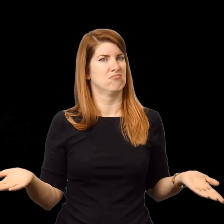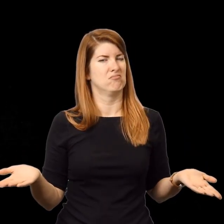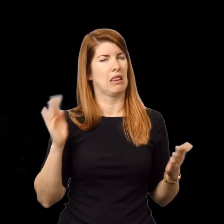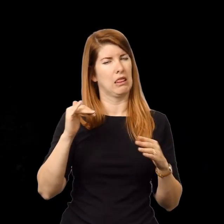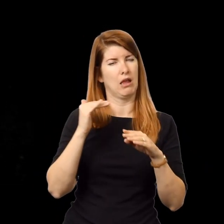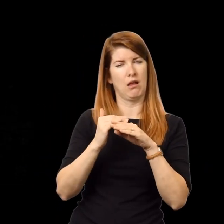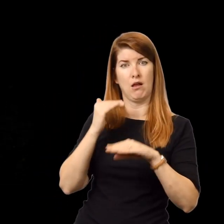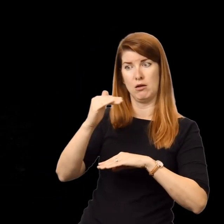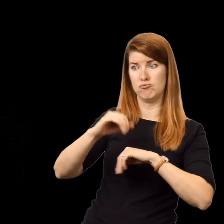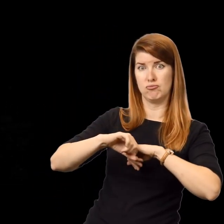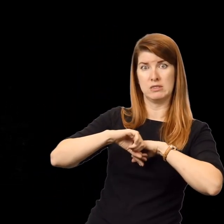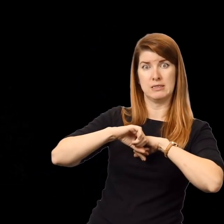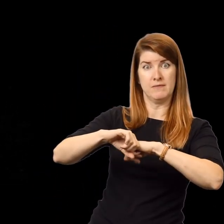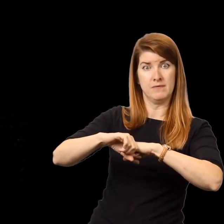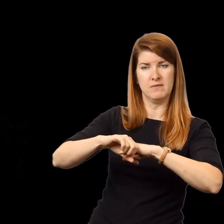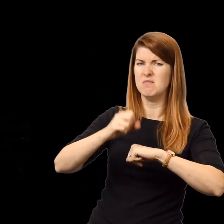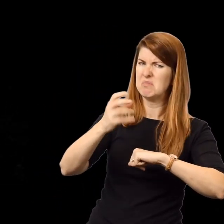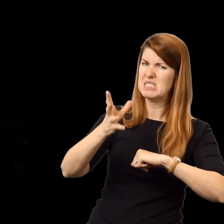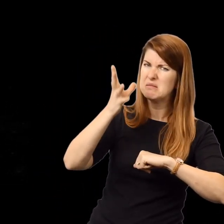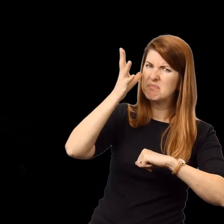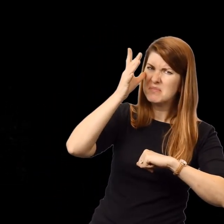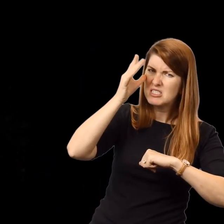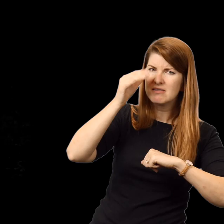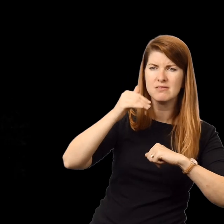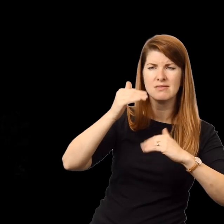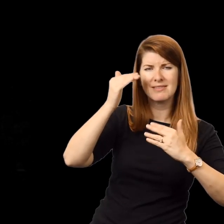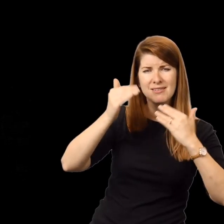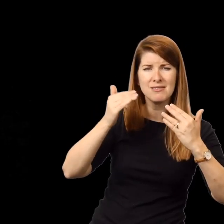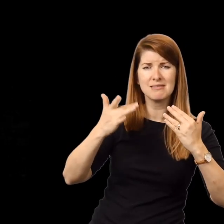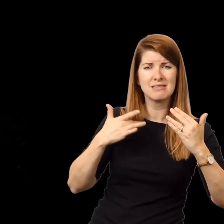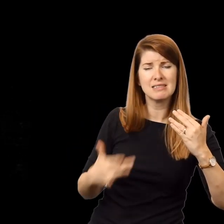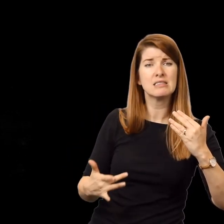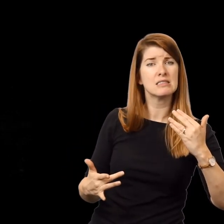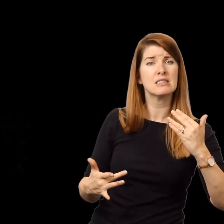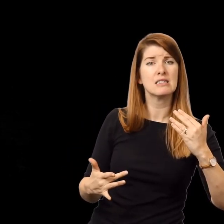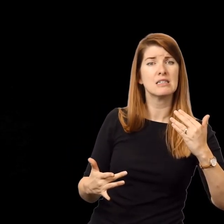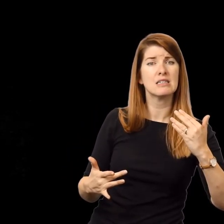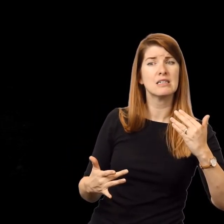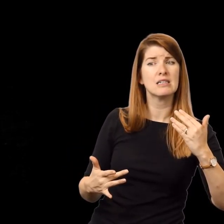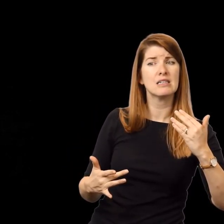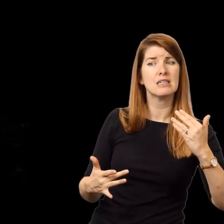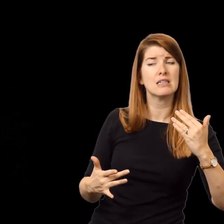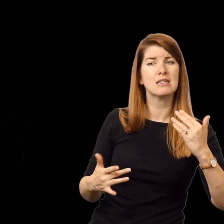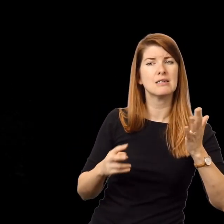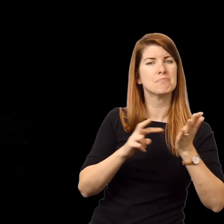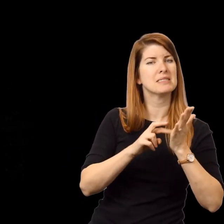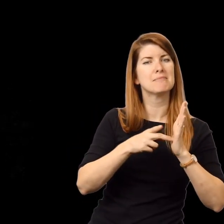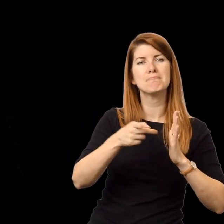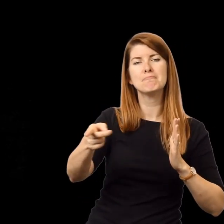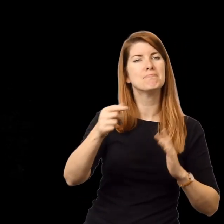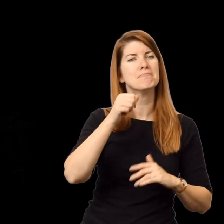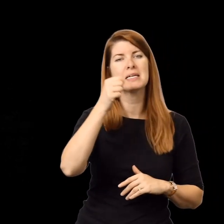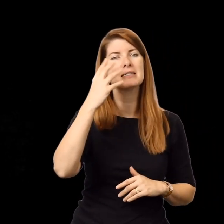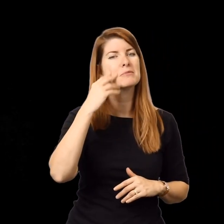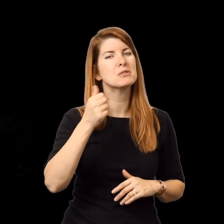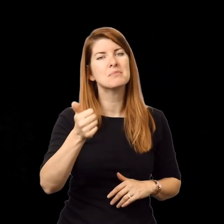And also, that overprotective nature for a lot of parents, adults, shields these children